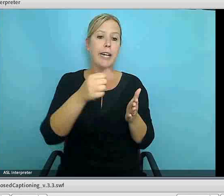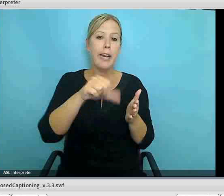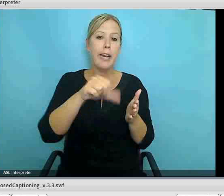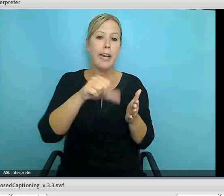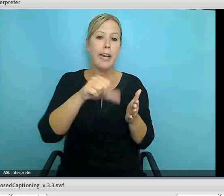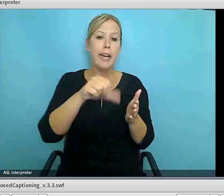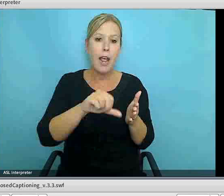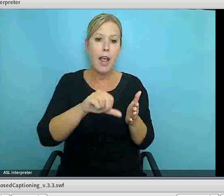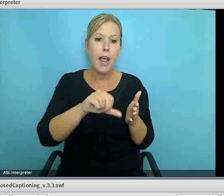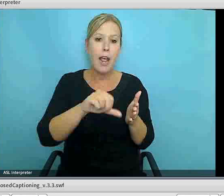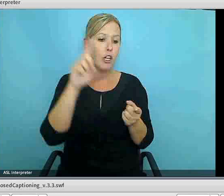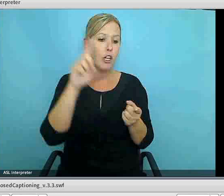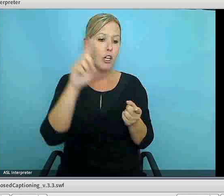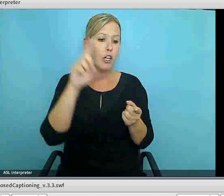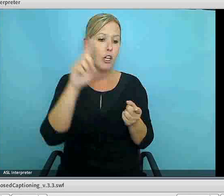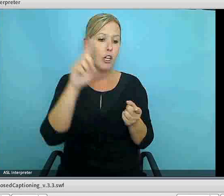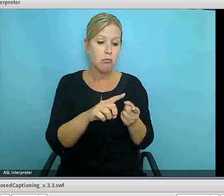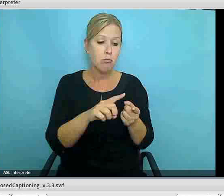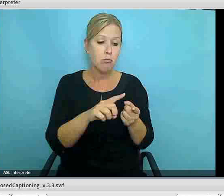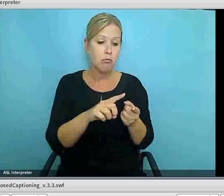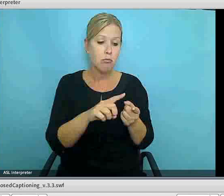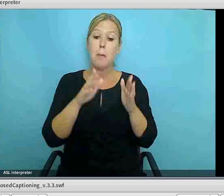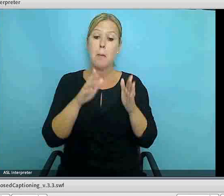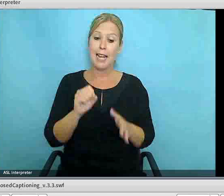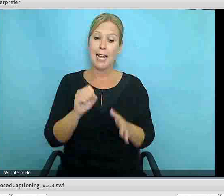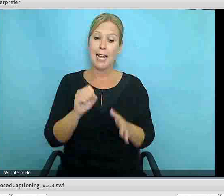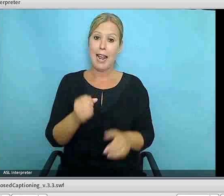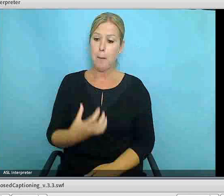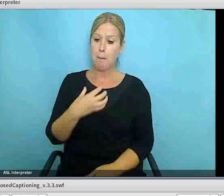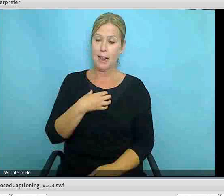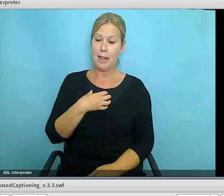so they have sort of double appeal rights in a sense.